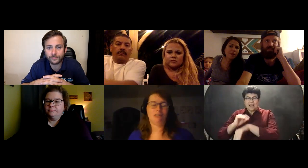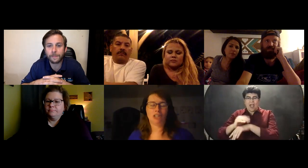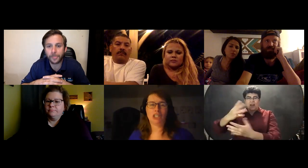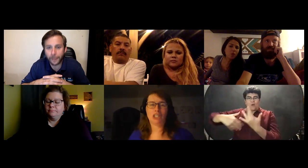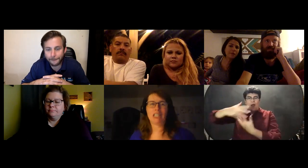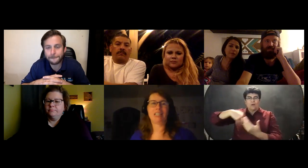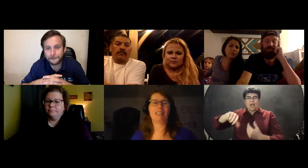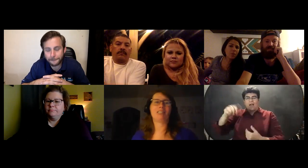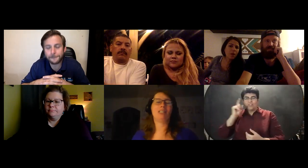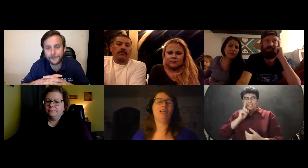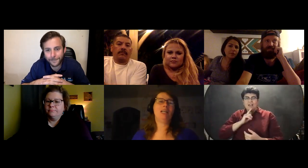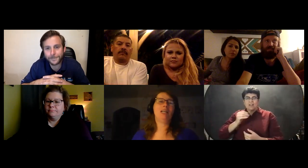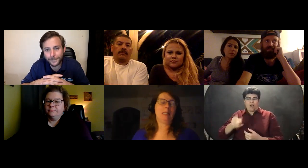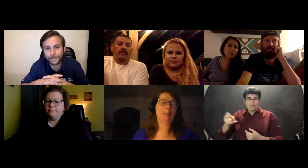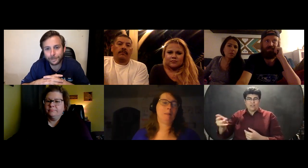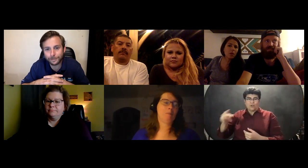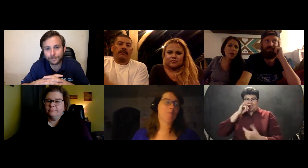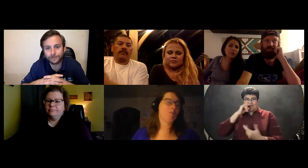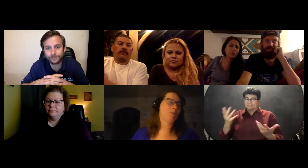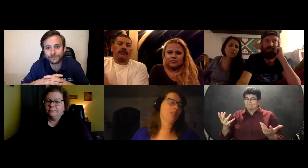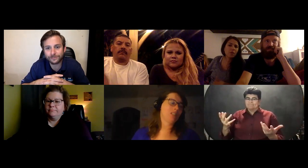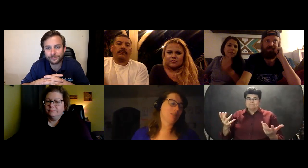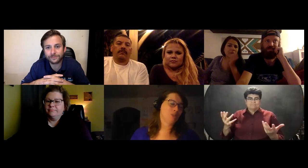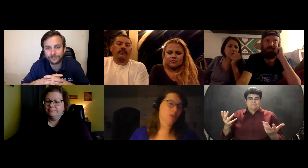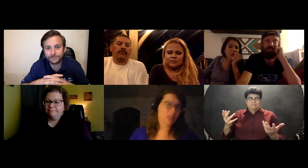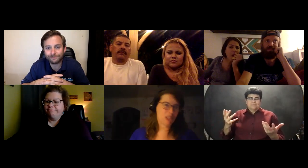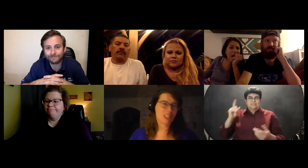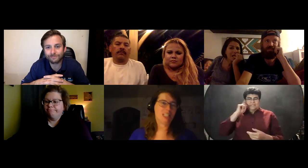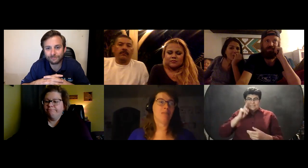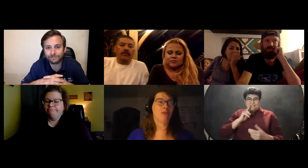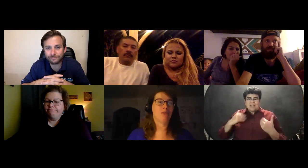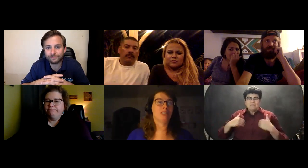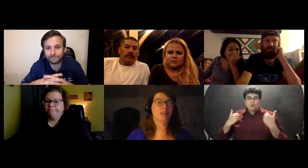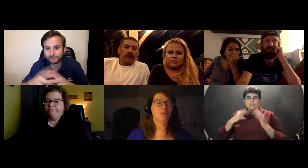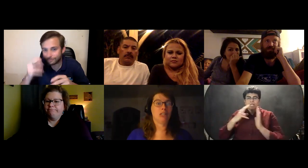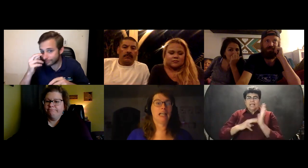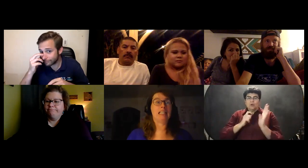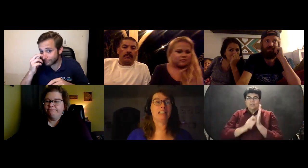and hard of hearing kids the deaf youth literacy camp through the